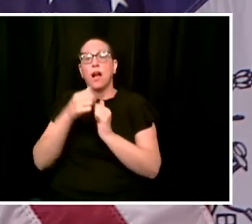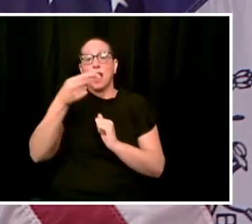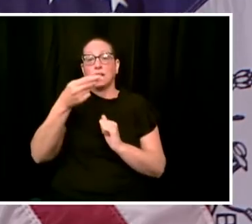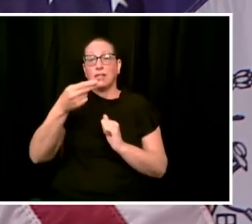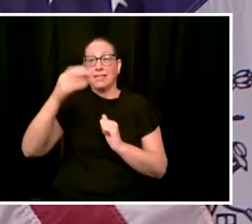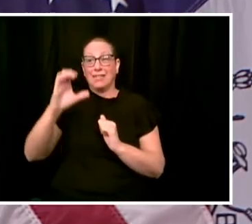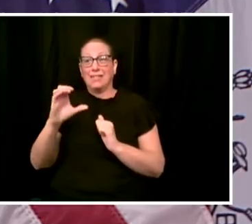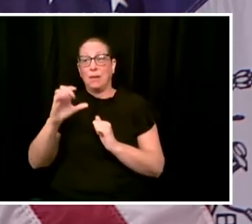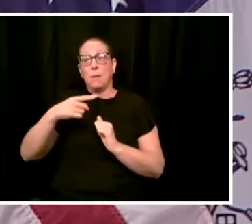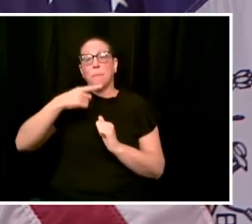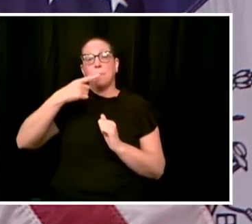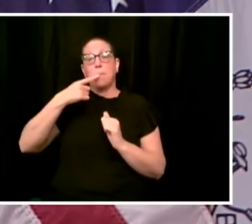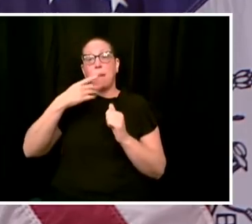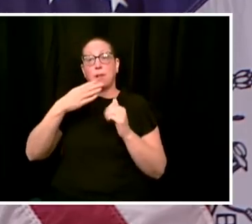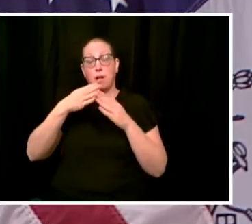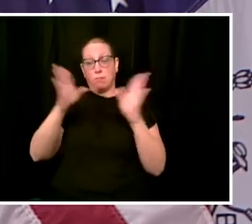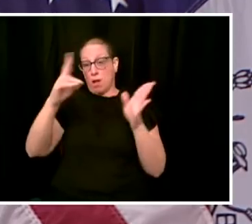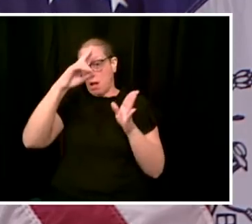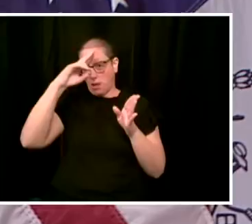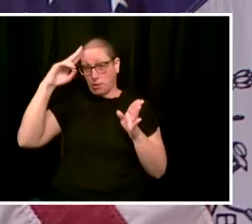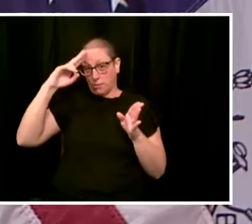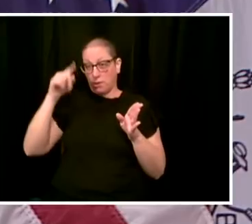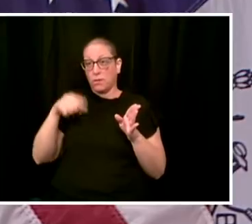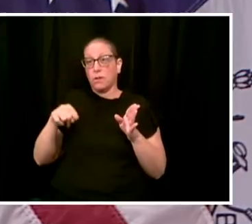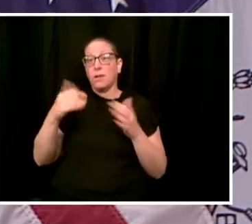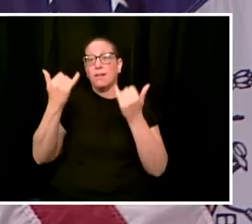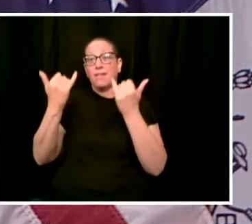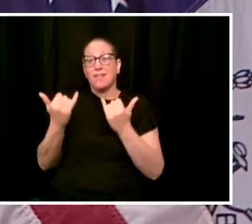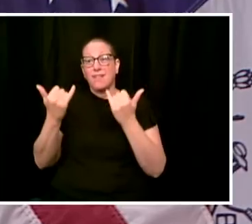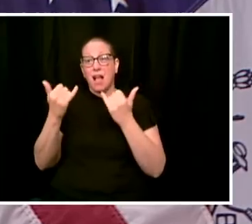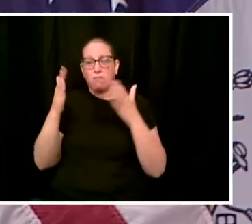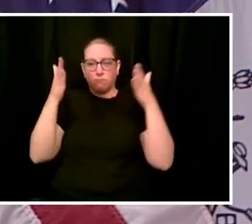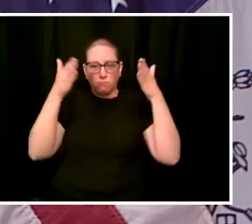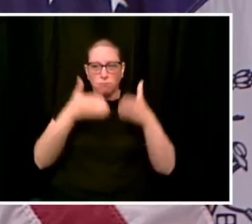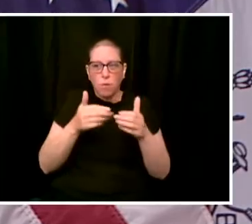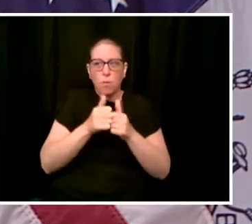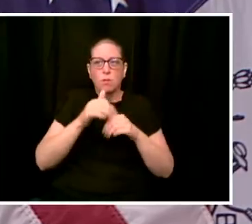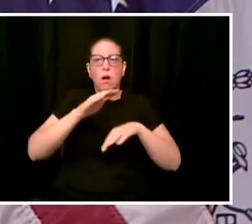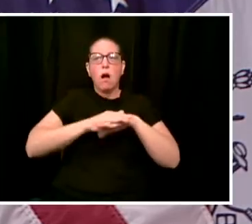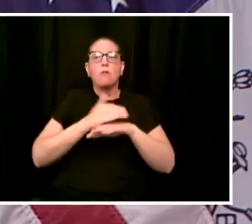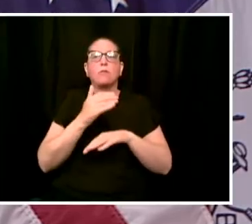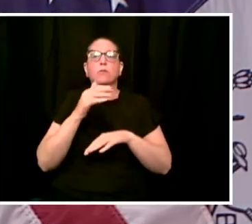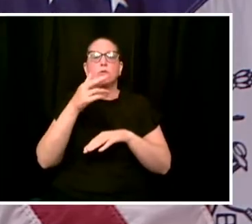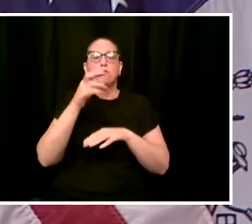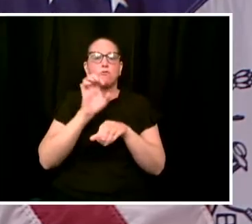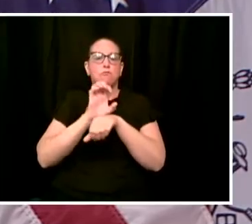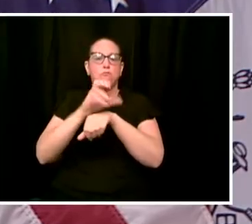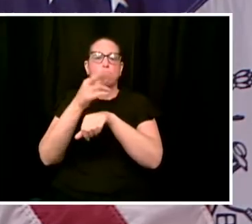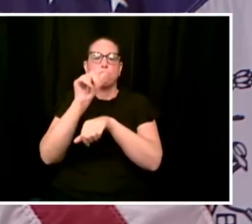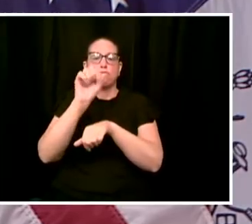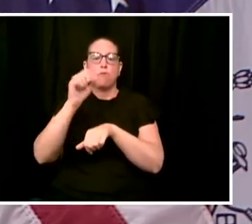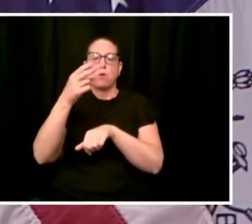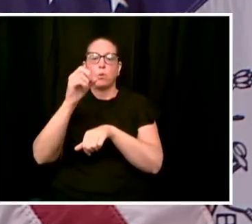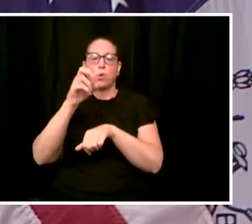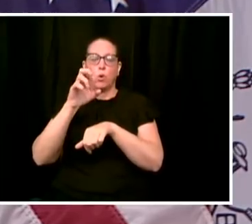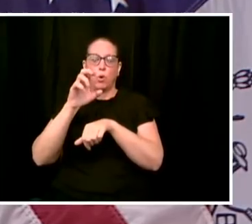WHAT IT TOOK AVADNTAGE OF AND INTENSIFIED. WHT ASRTTAED IN PUBLIC HOSPITALS AND NOW HAS TO